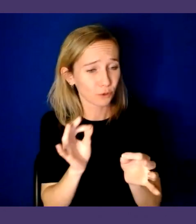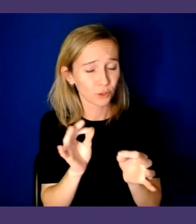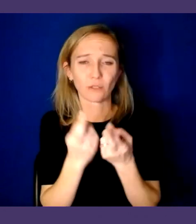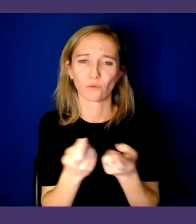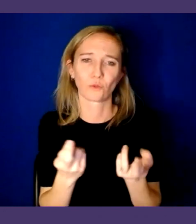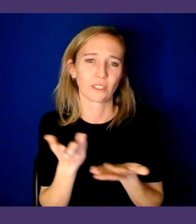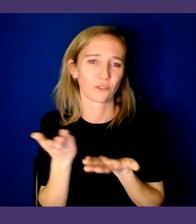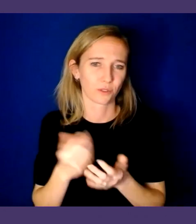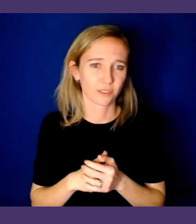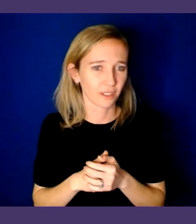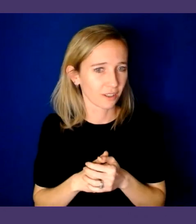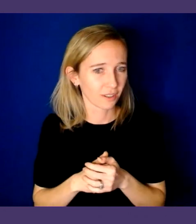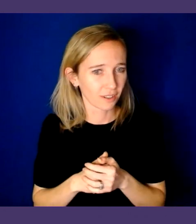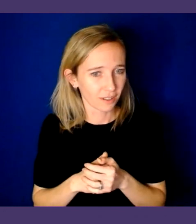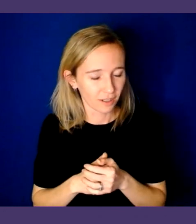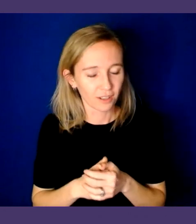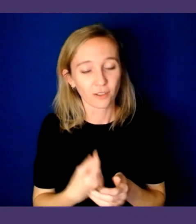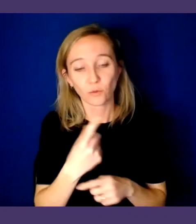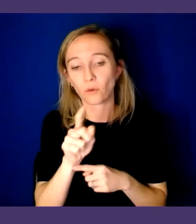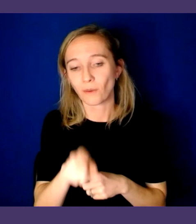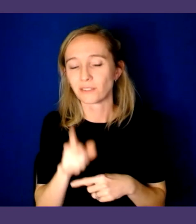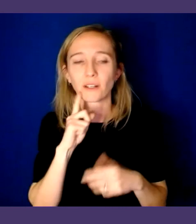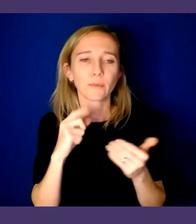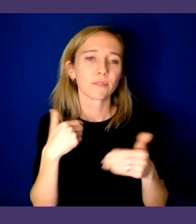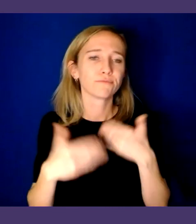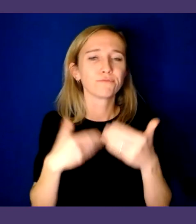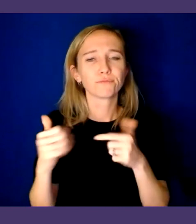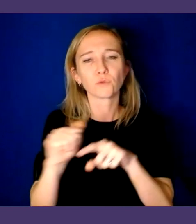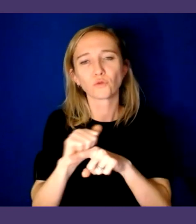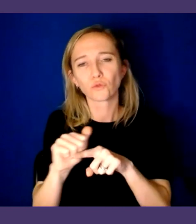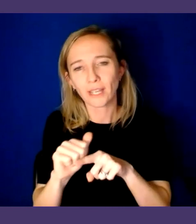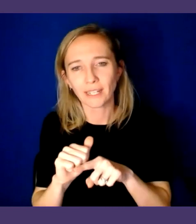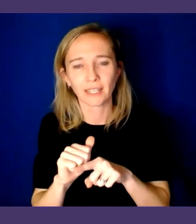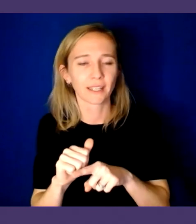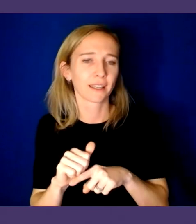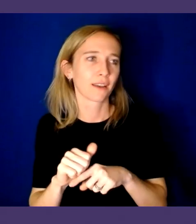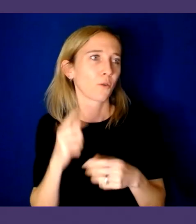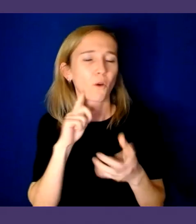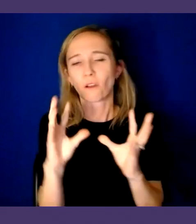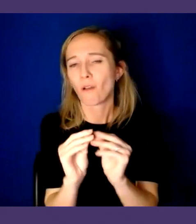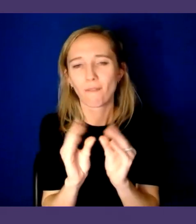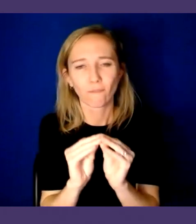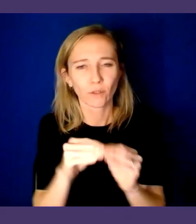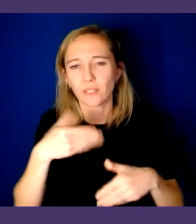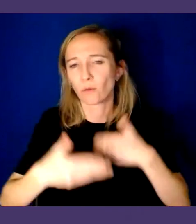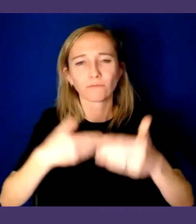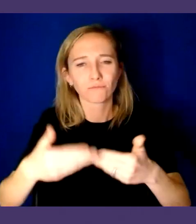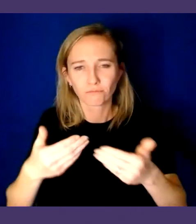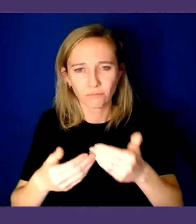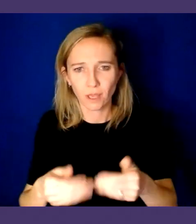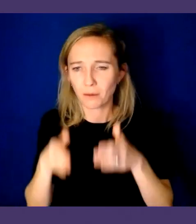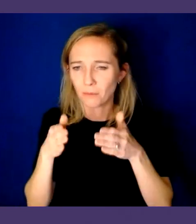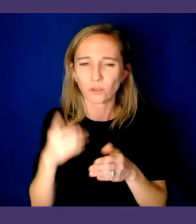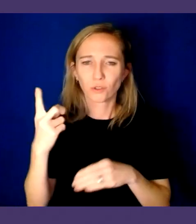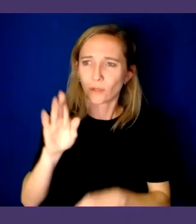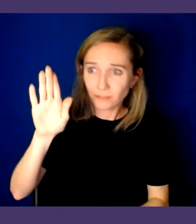I'll be doing training and someone will say, or at a conference, you should provide a resource on